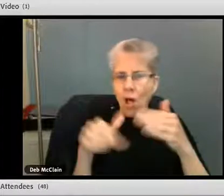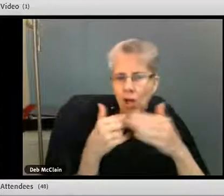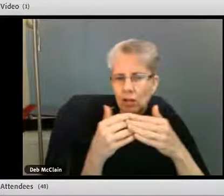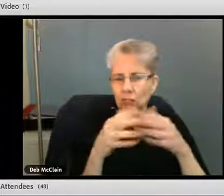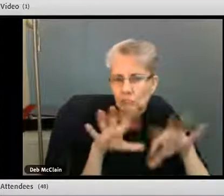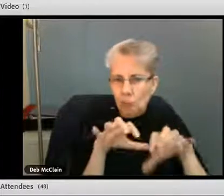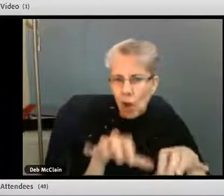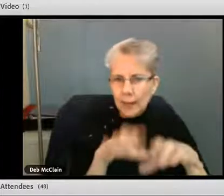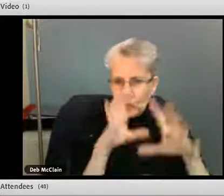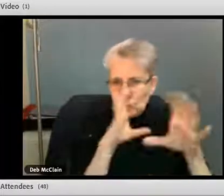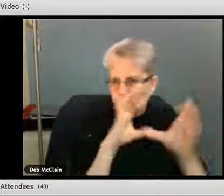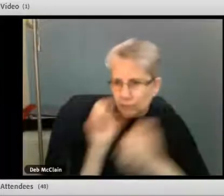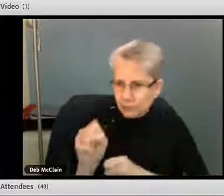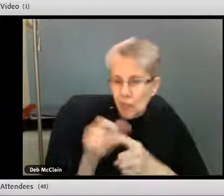You want to make them count.